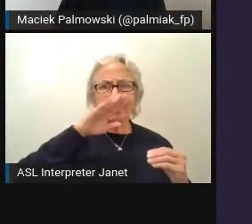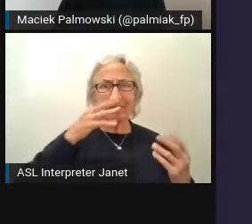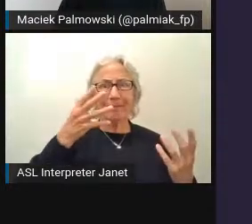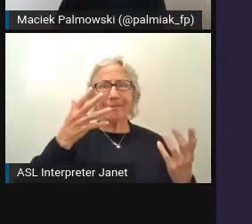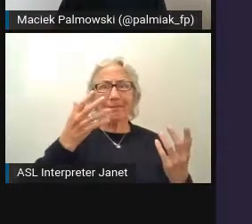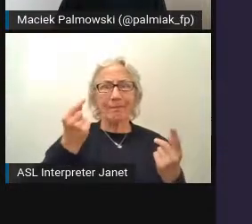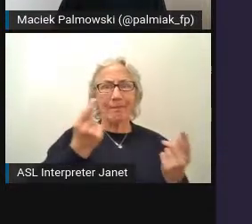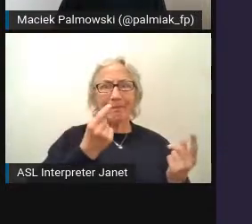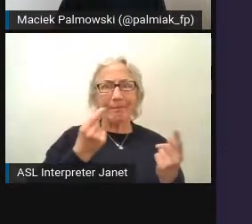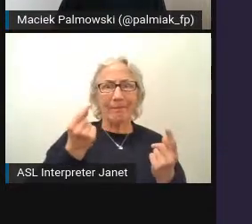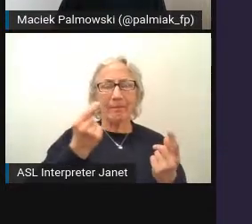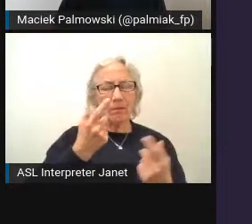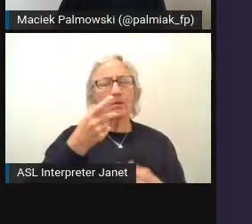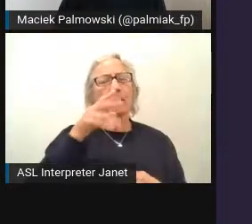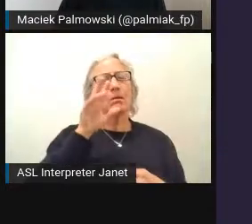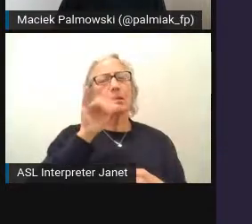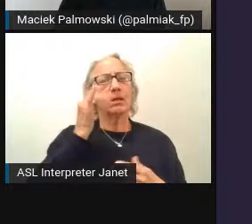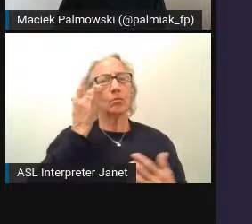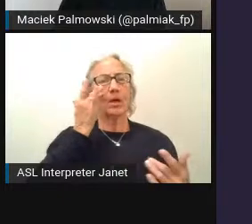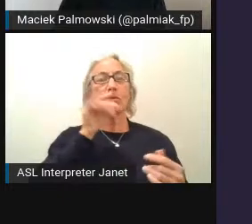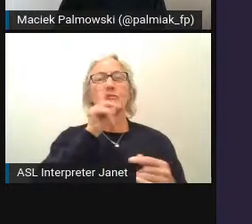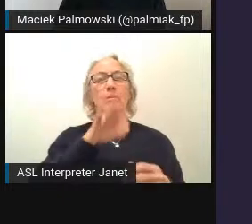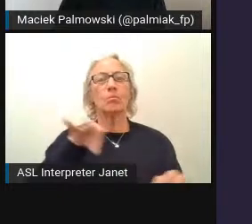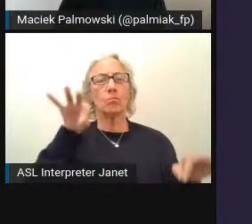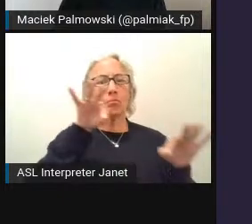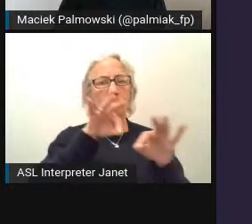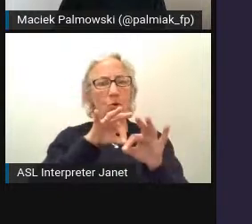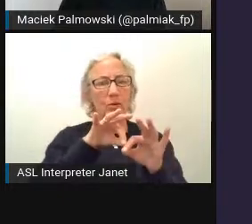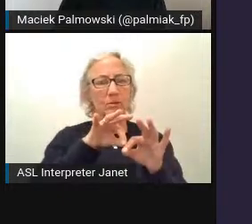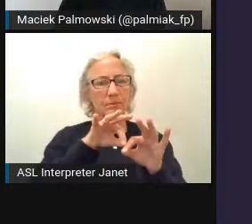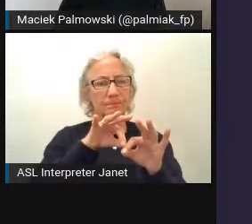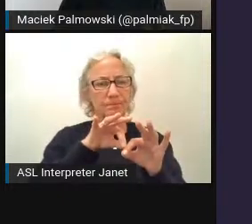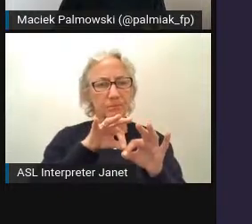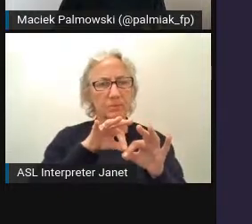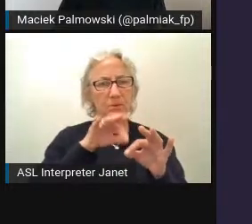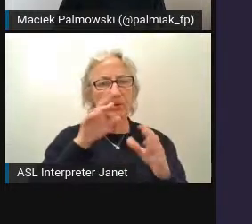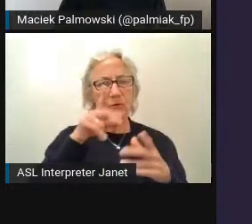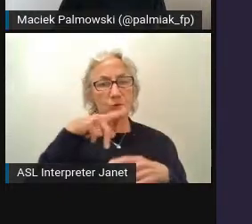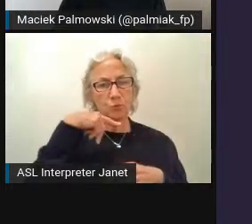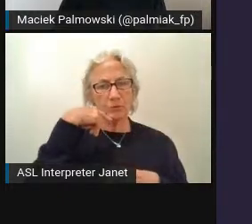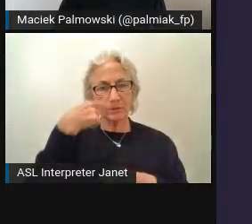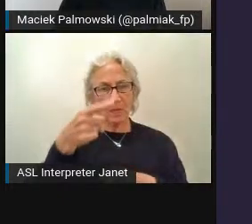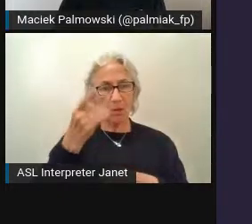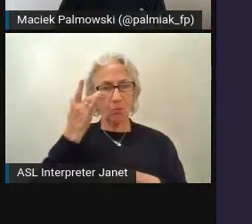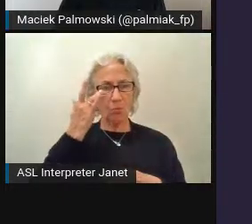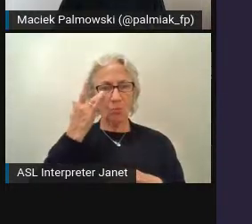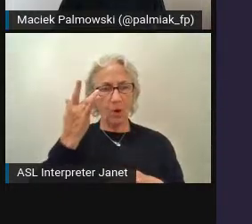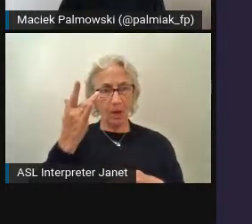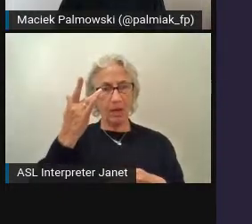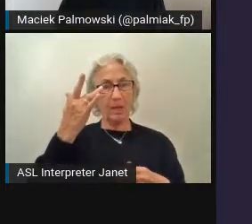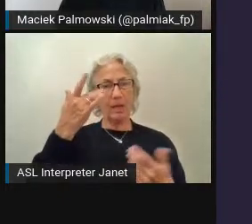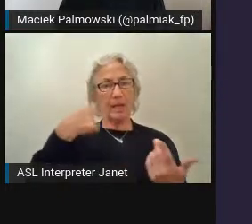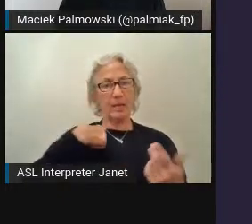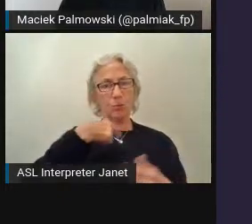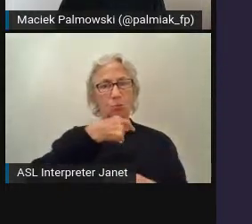100 potential errors to fix, you might get a bit frustrated. You might get mad. And this is why it is important